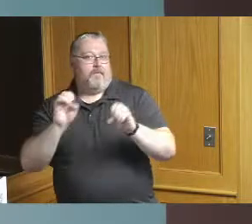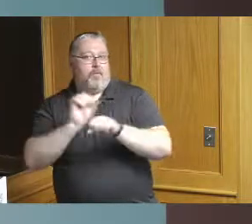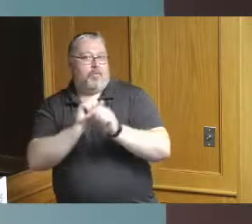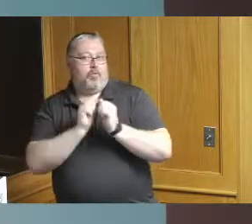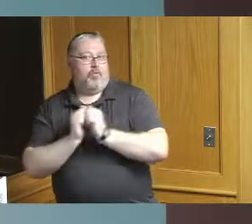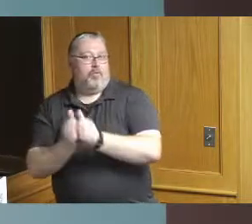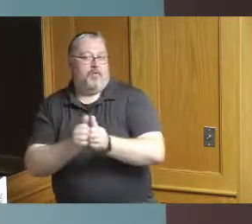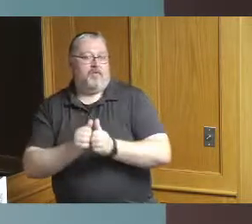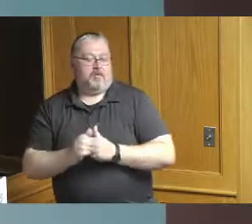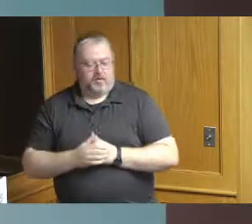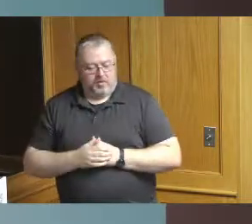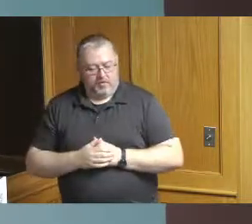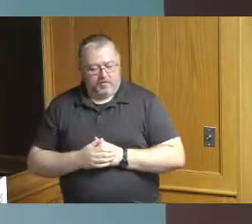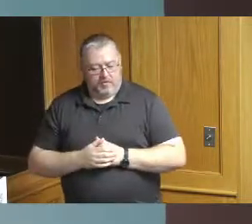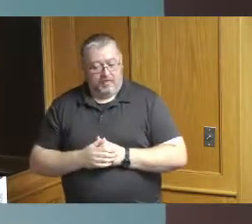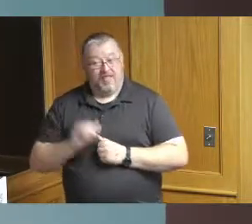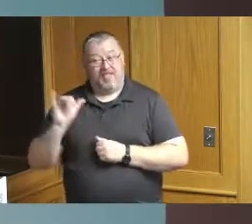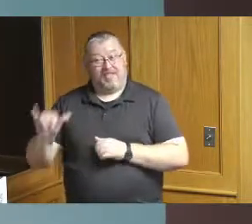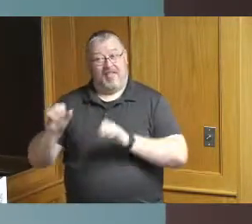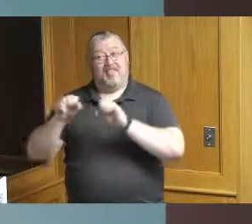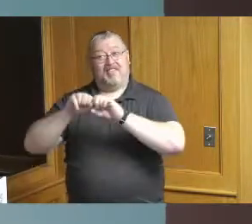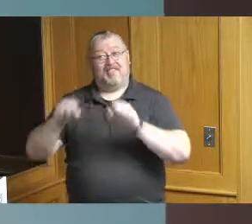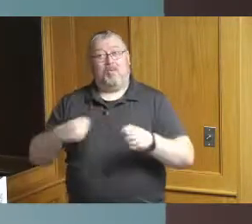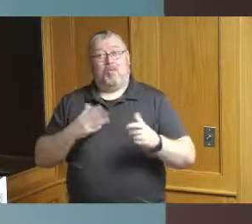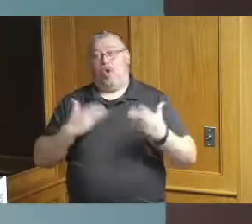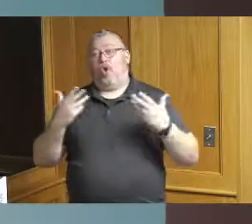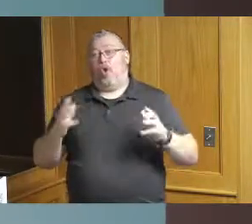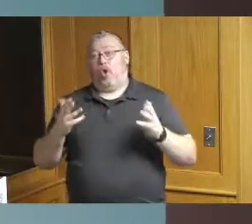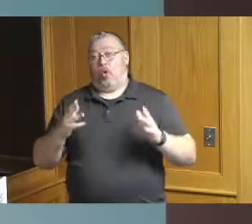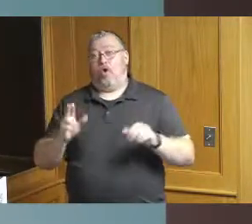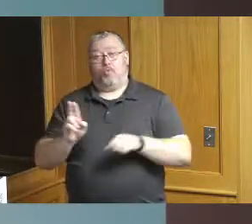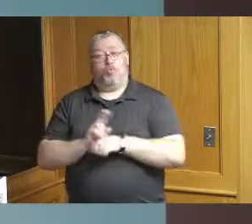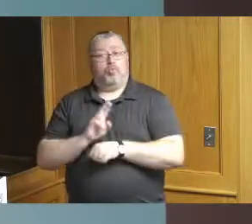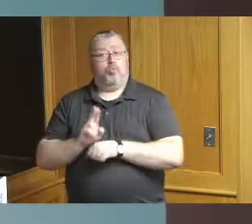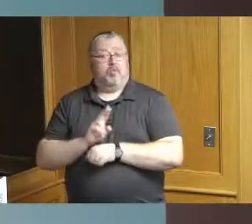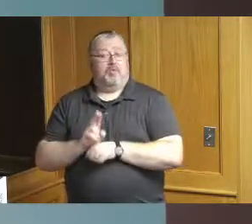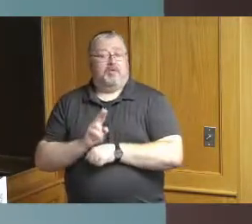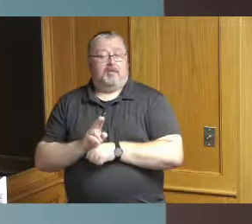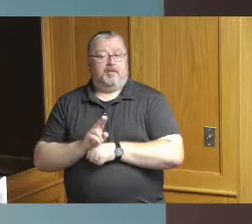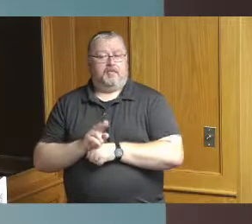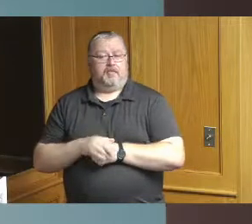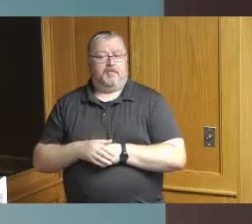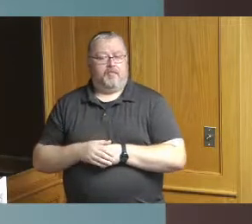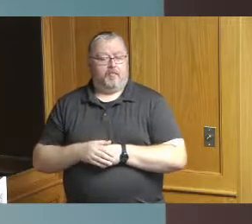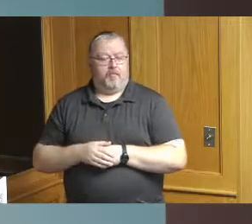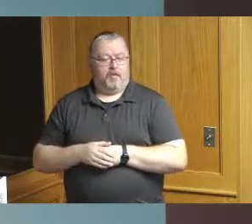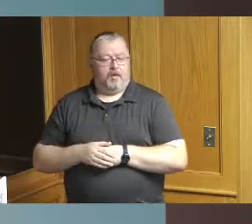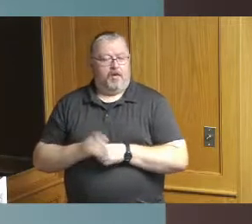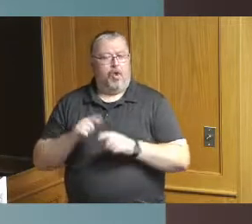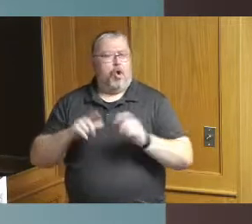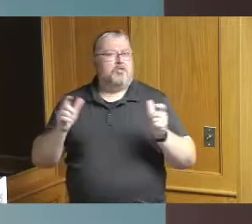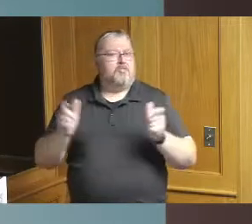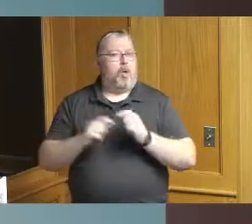right so this system is already live from you know the small scale for the last three four years